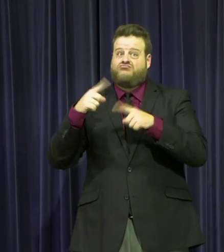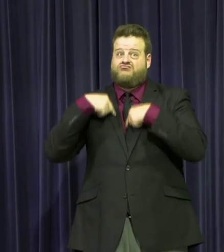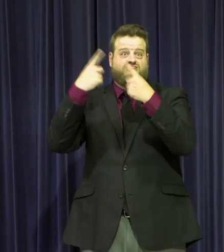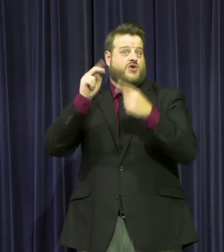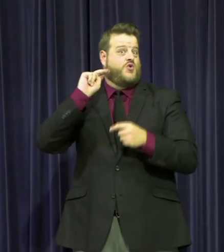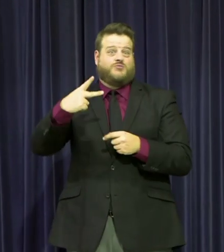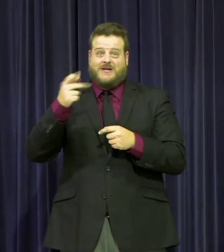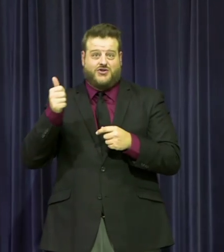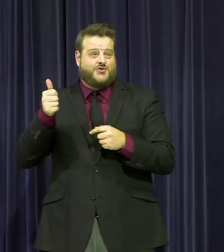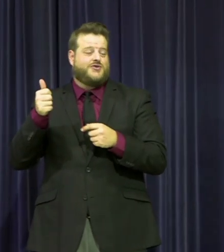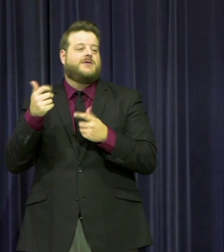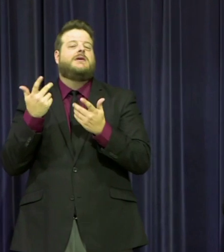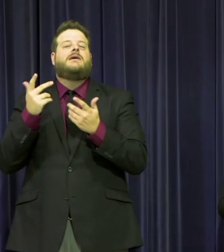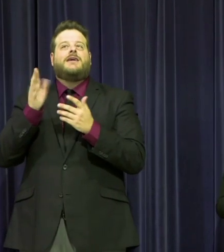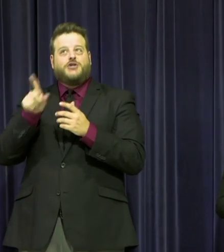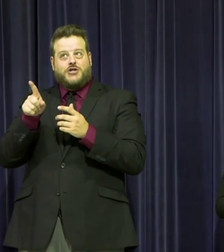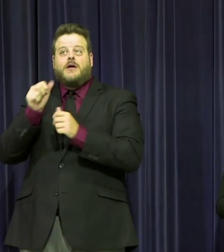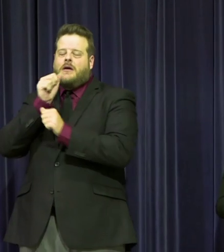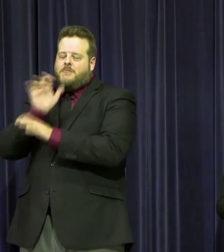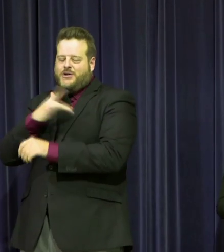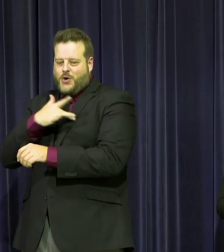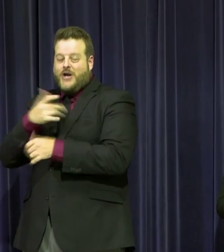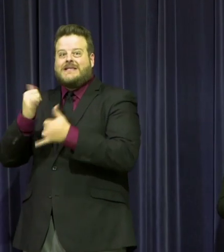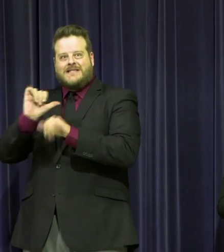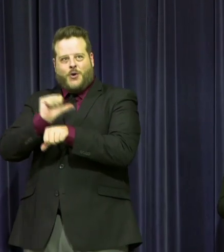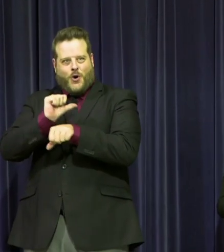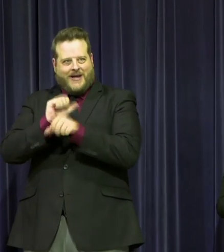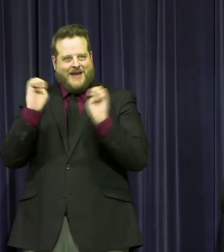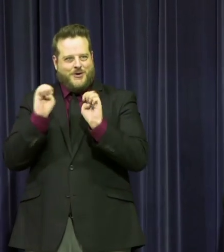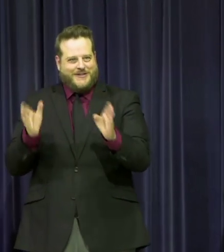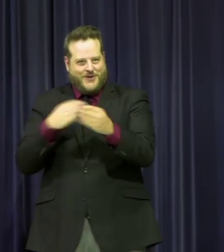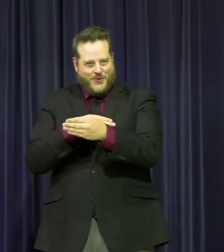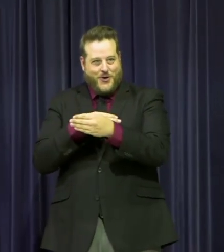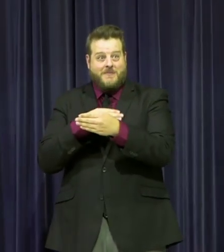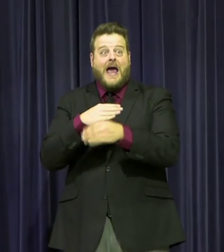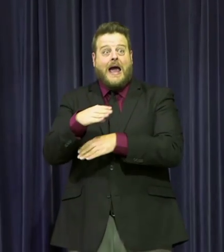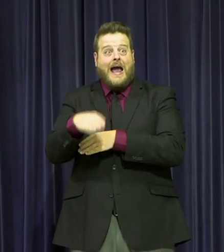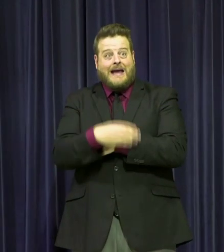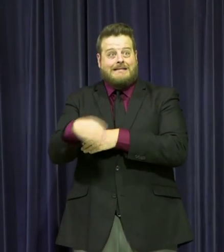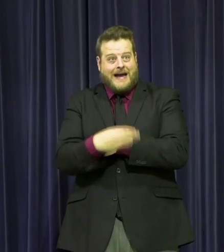She, bless her heart, is still working in an emergency room at night.